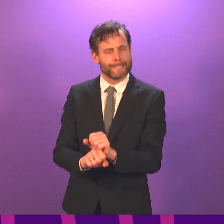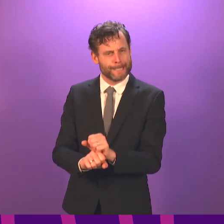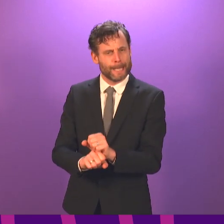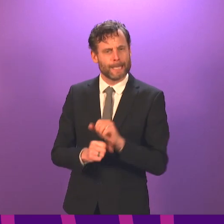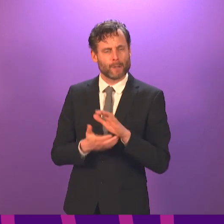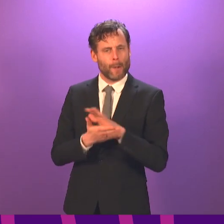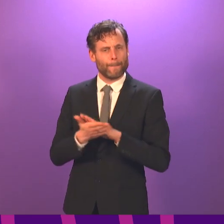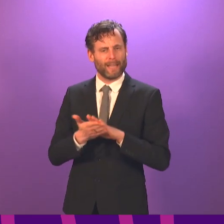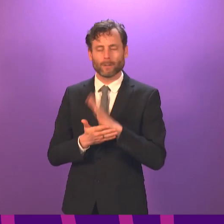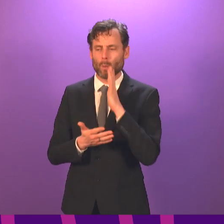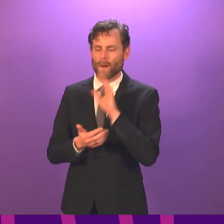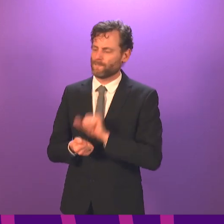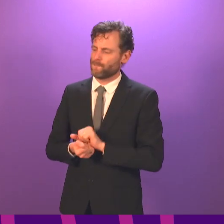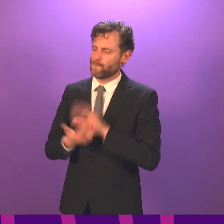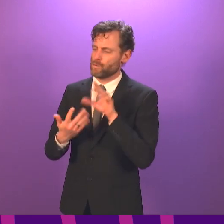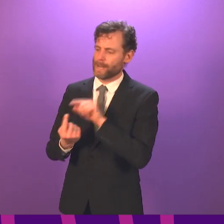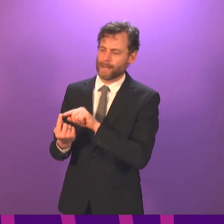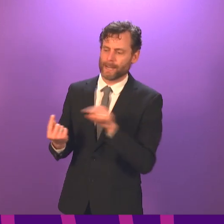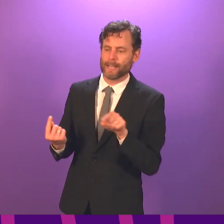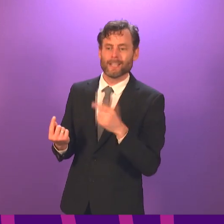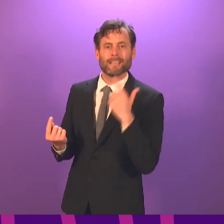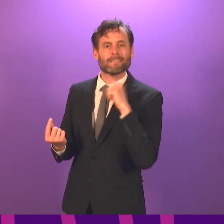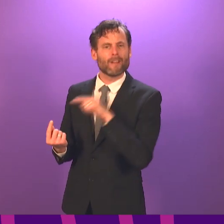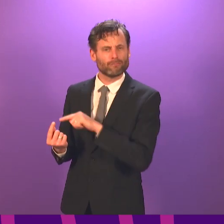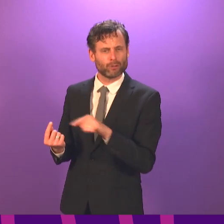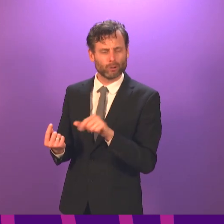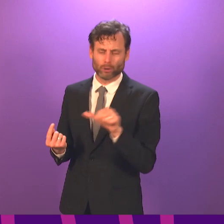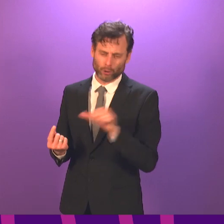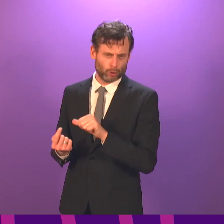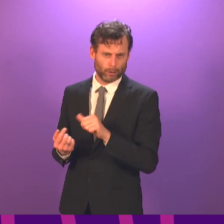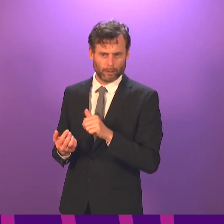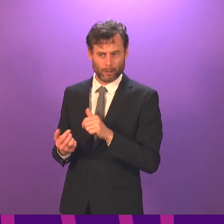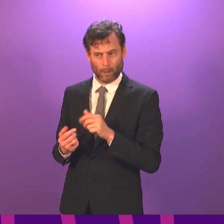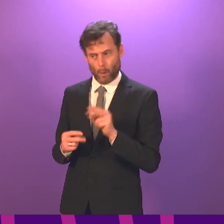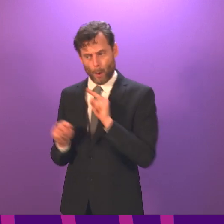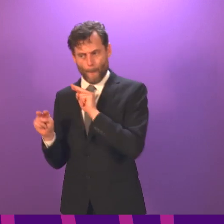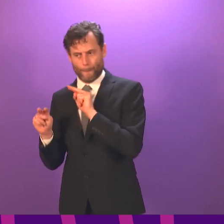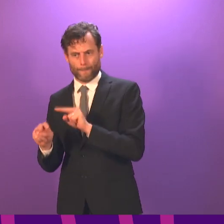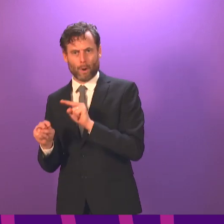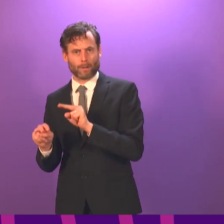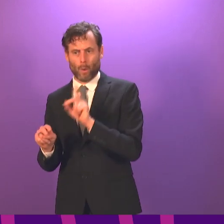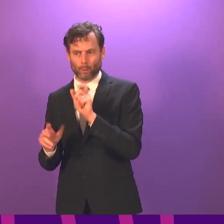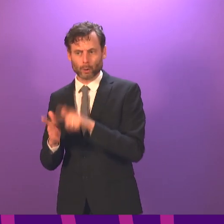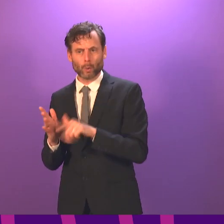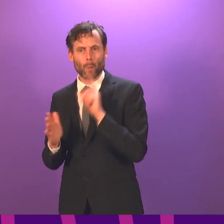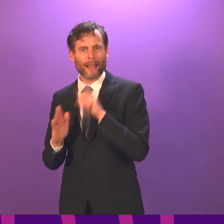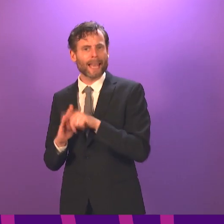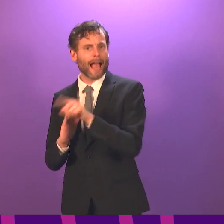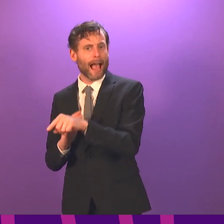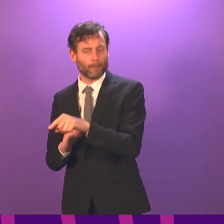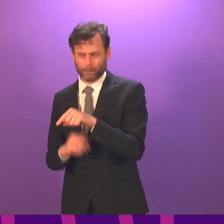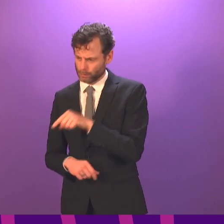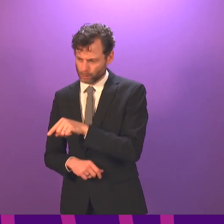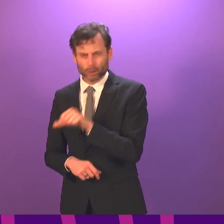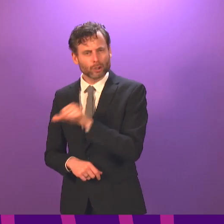monitoring strategy to protect the public. Why did it not do that? Given the statistics